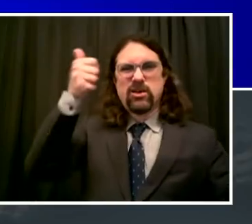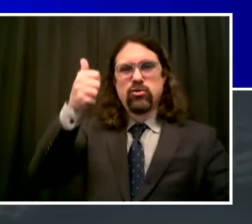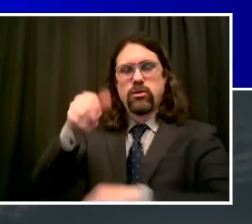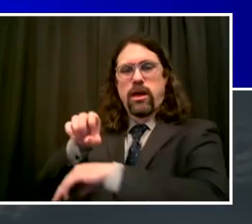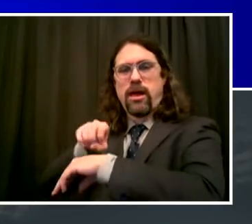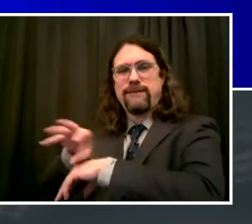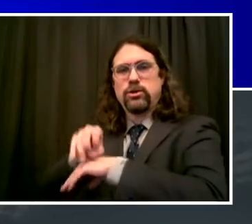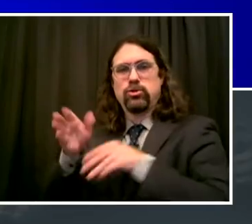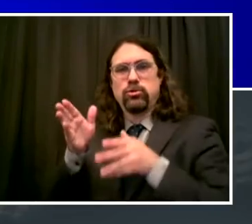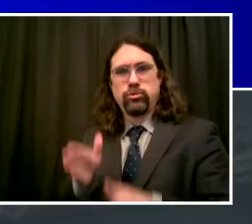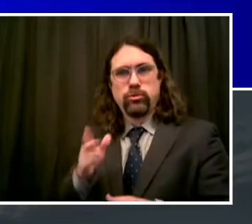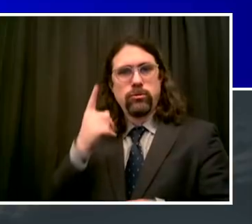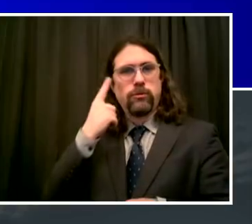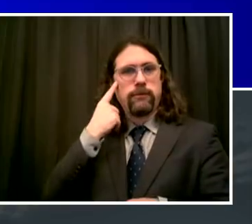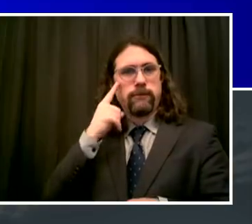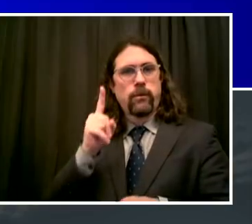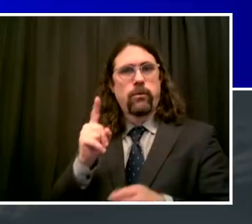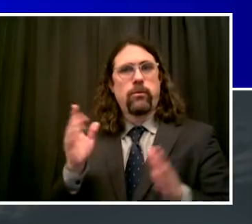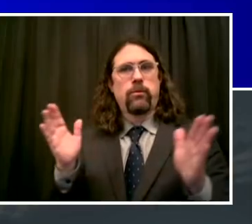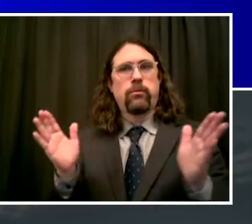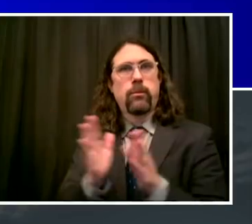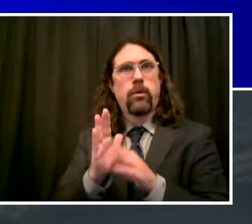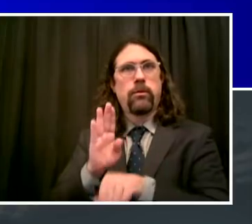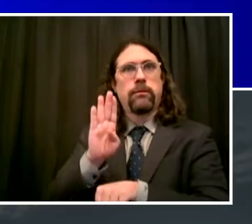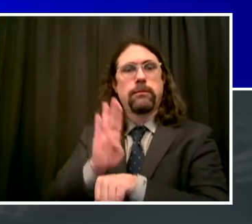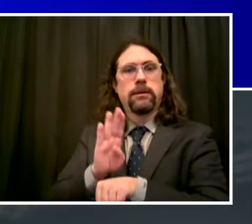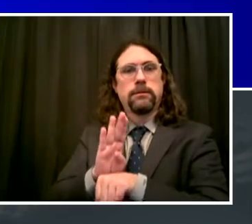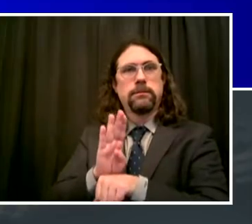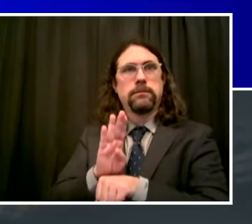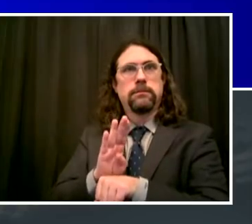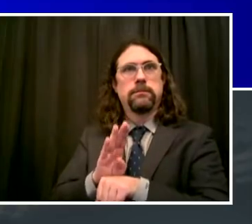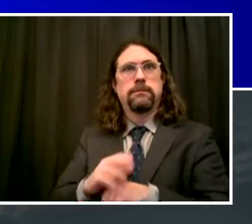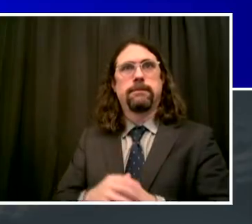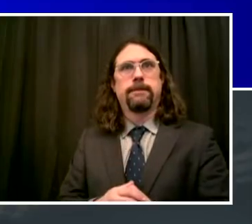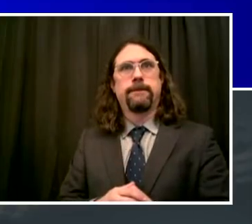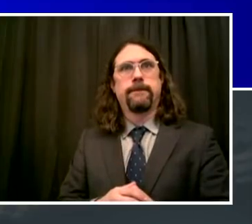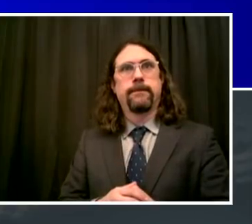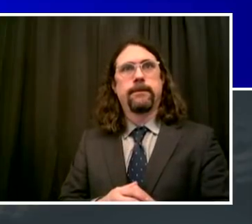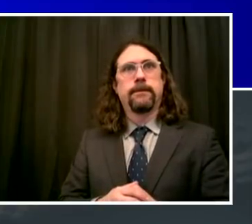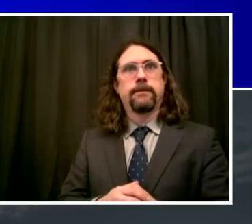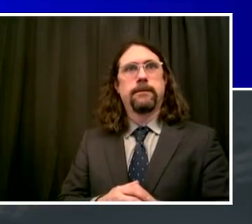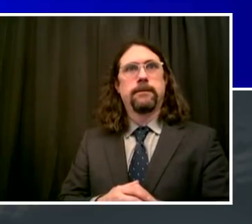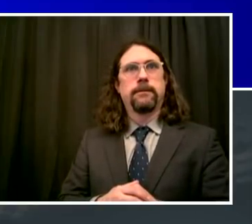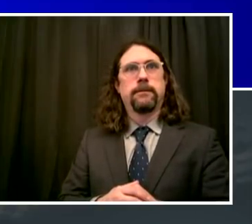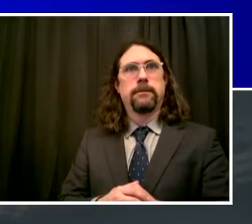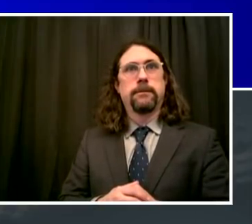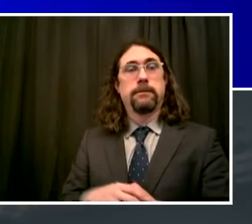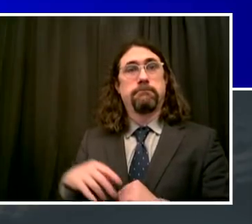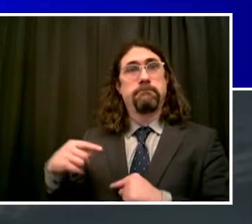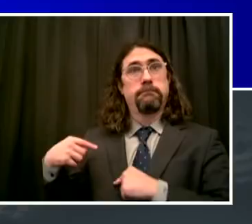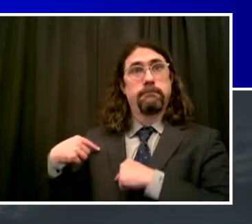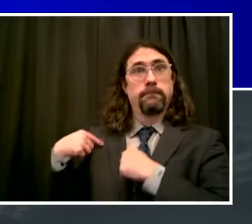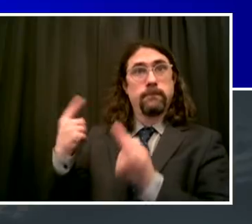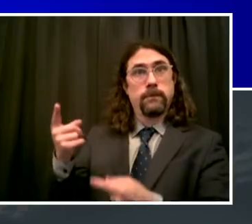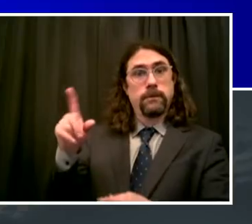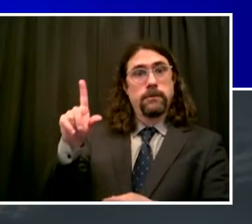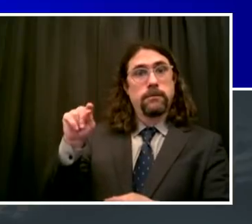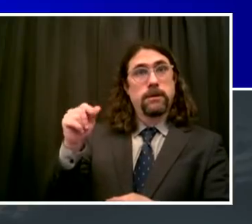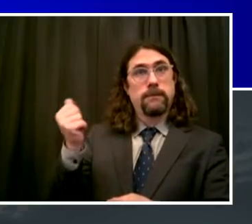CRISIS. AND I'M NAMING TO THIS POSITION GREG BISHOP. GREG HAS SERVE ISSED AS OUR COMMISSIONER OF SMALL BUSINESS